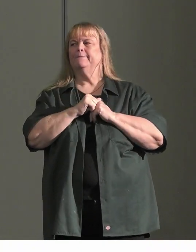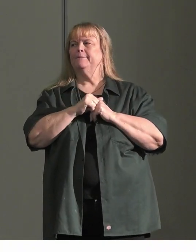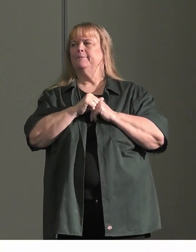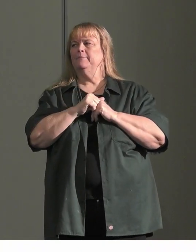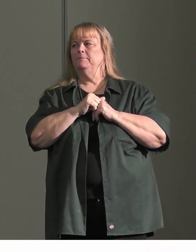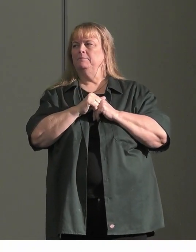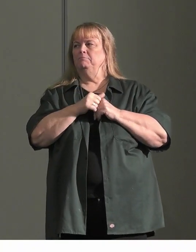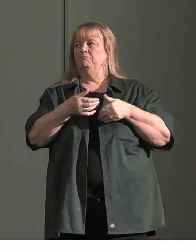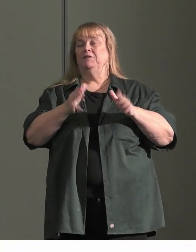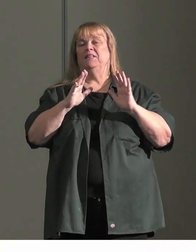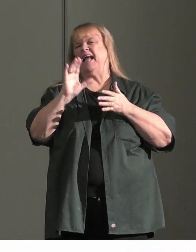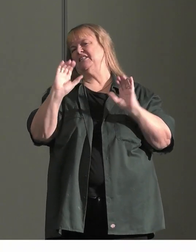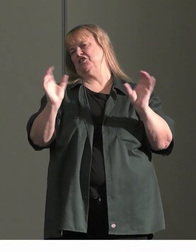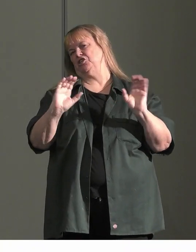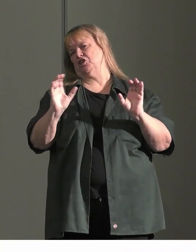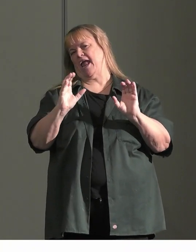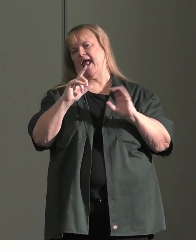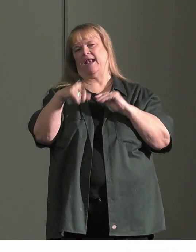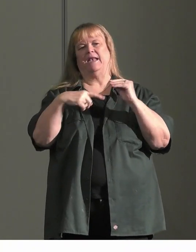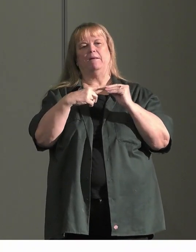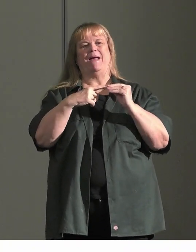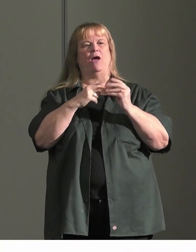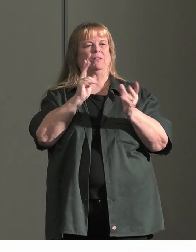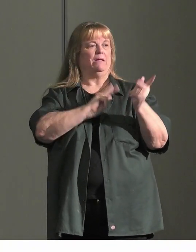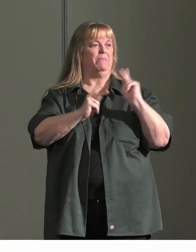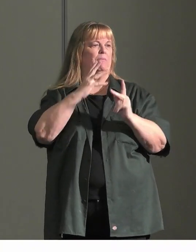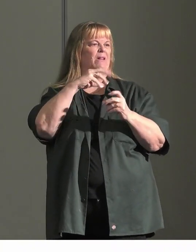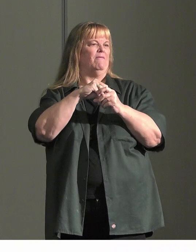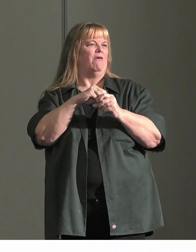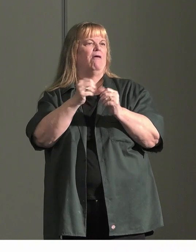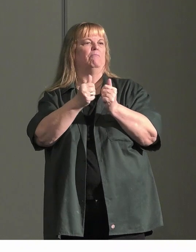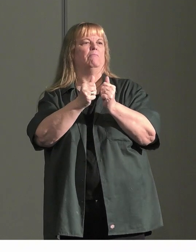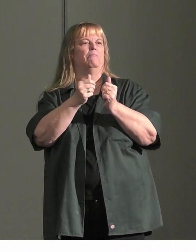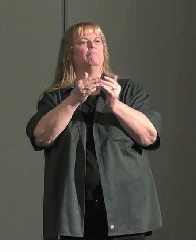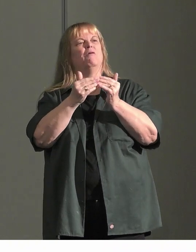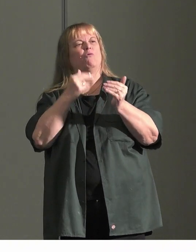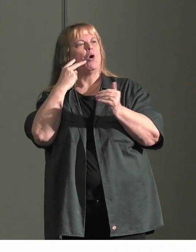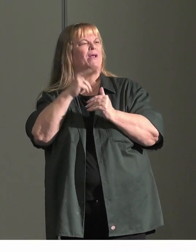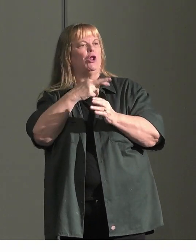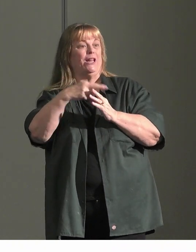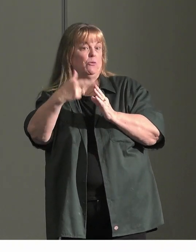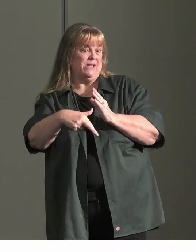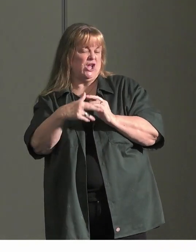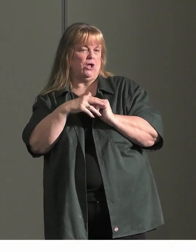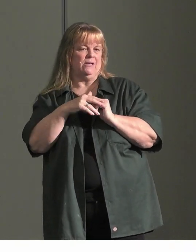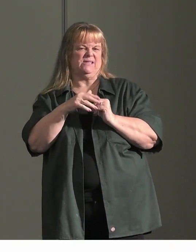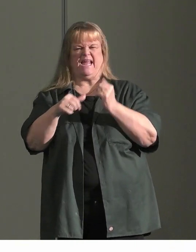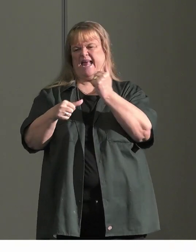so let's chat about our participants before we dive into findings. For our assistive technology